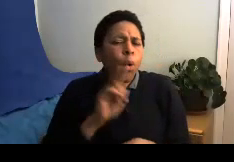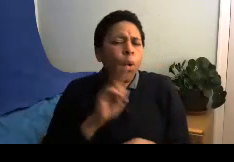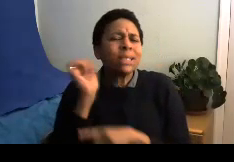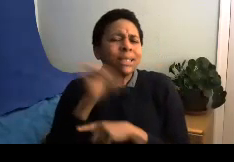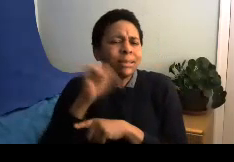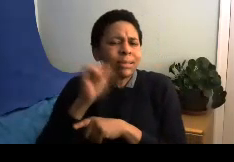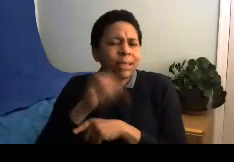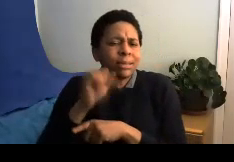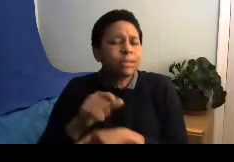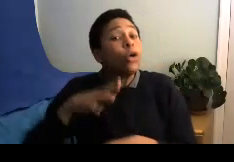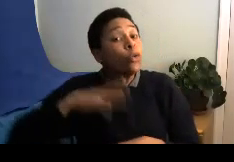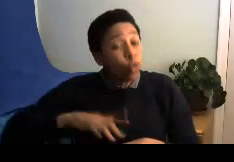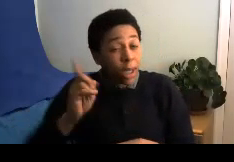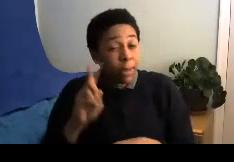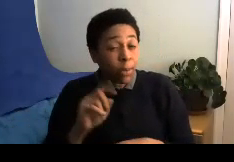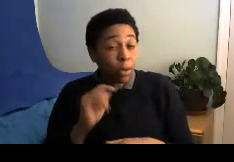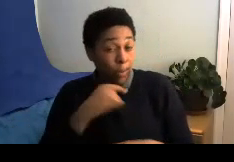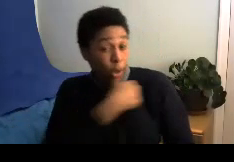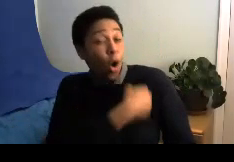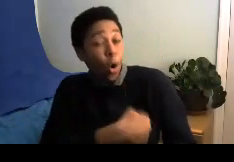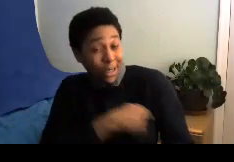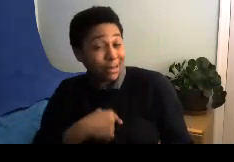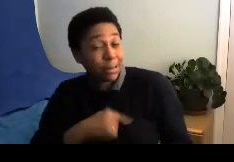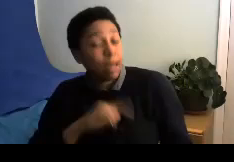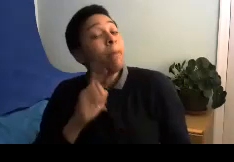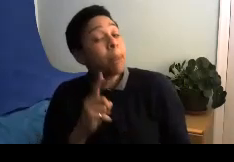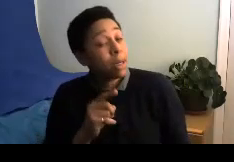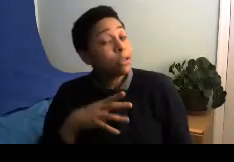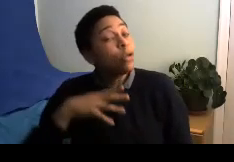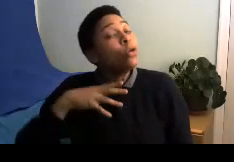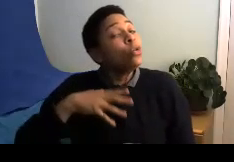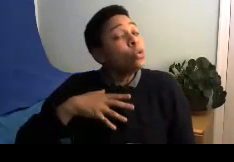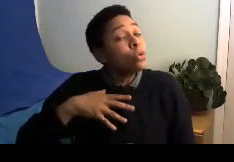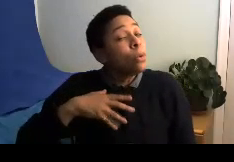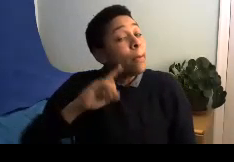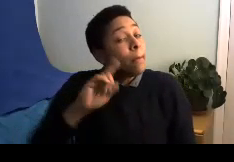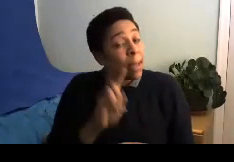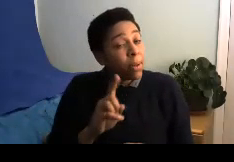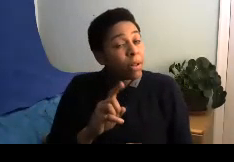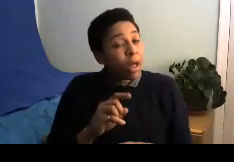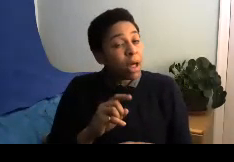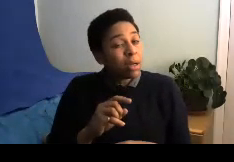critical of your work. But, you know, make sure that's constructive criticism that it helps you become a better